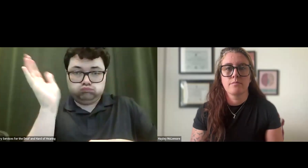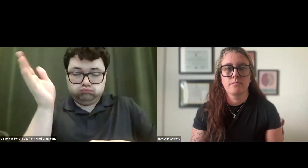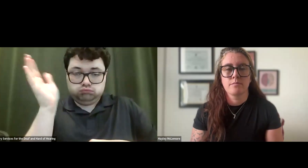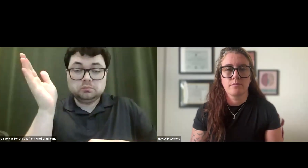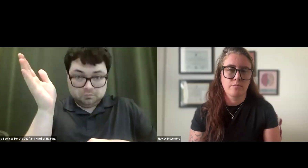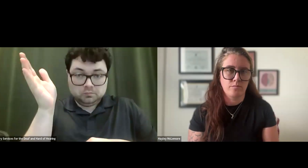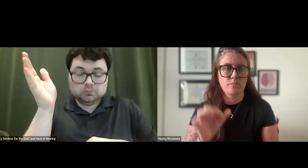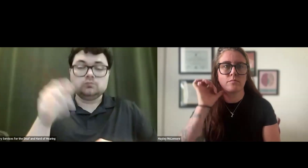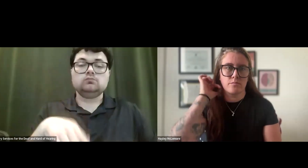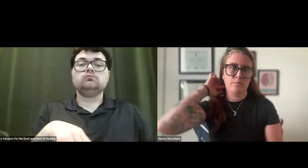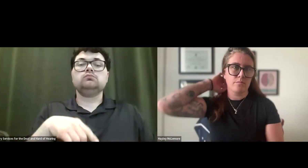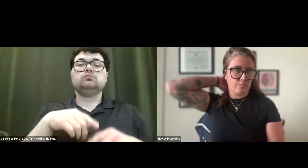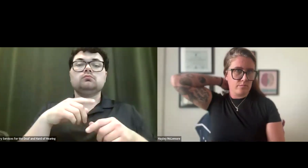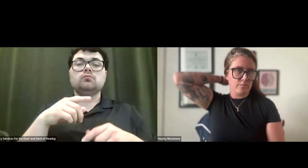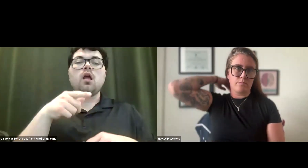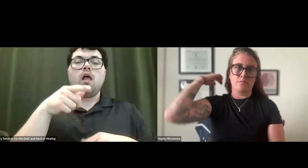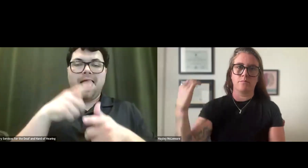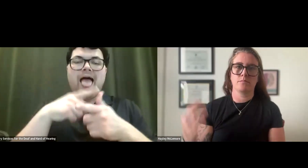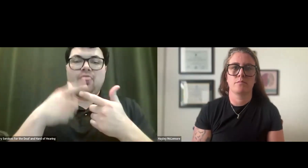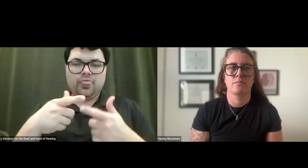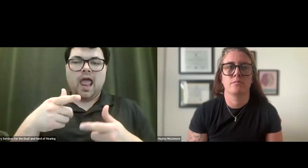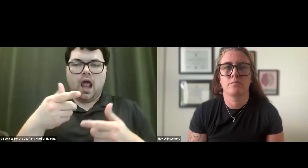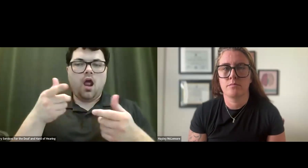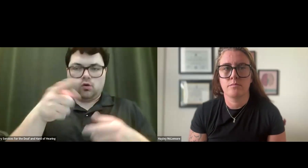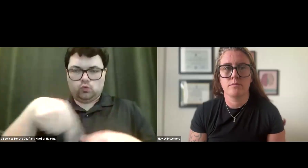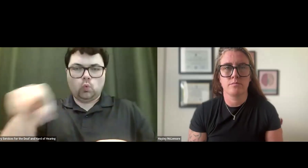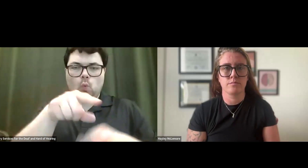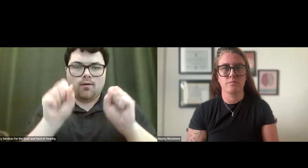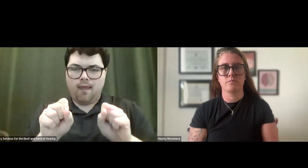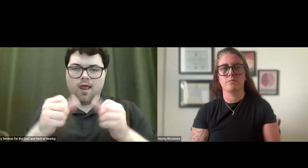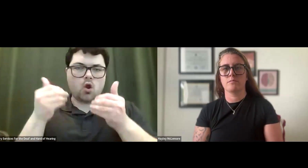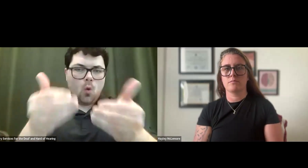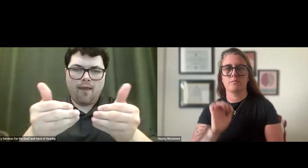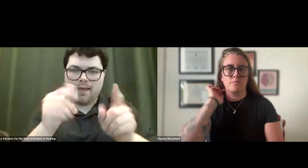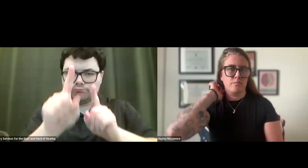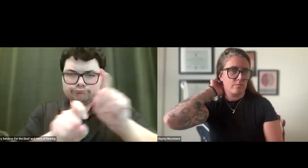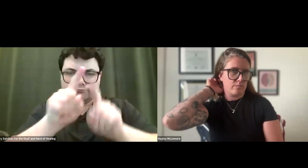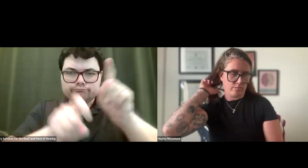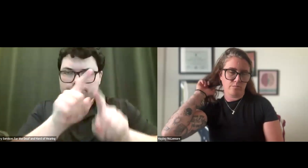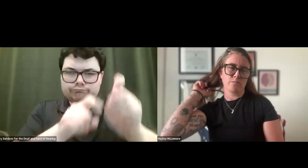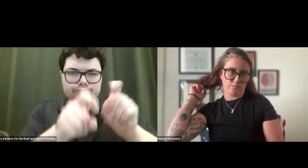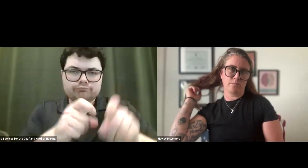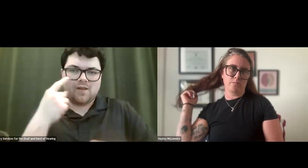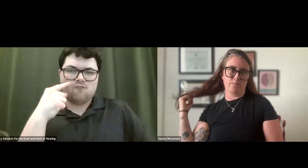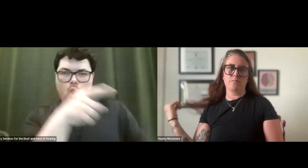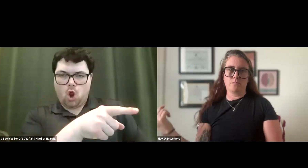When Hayley is done with her presentation, then you guys in the audience